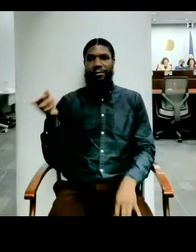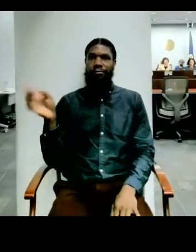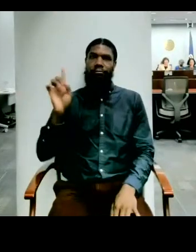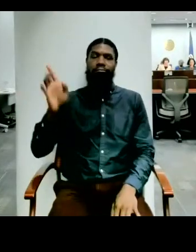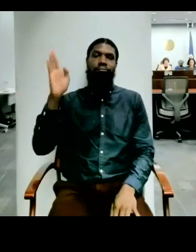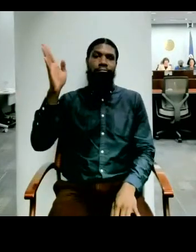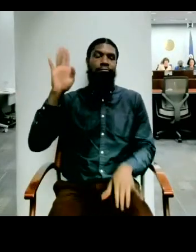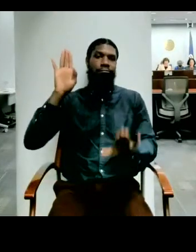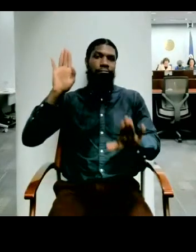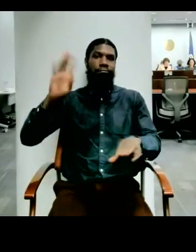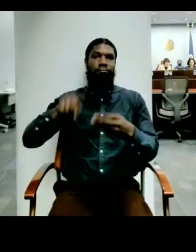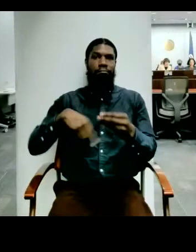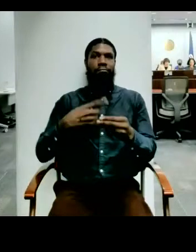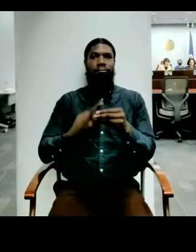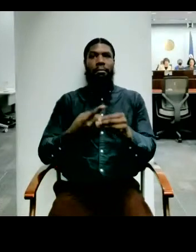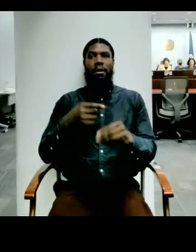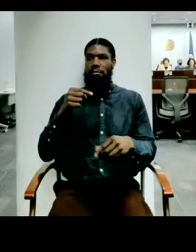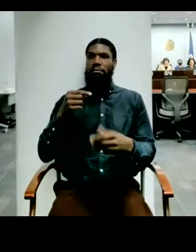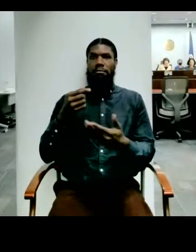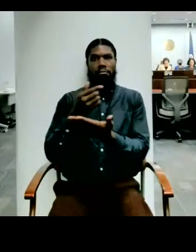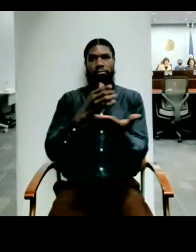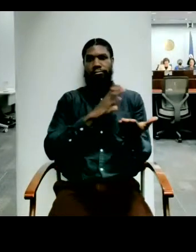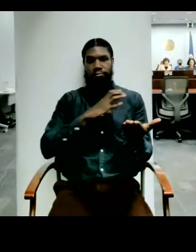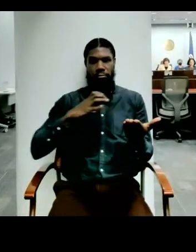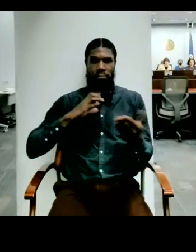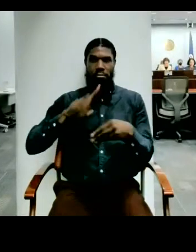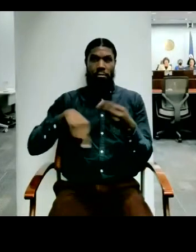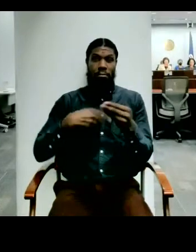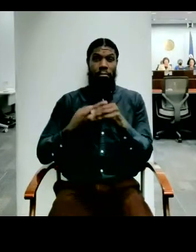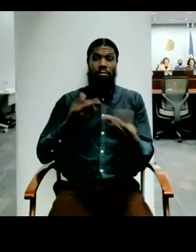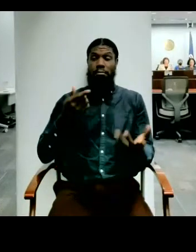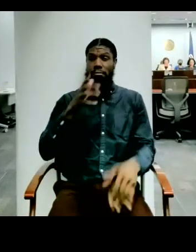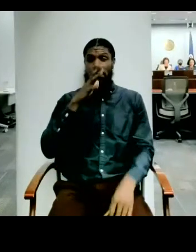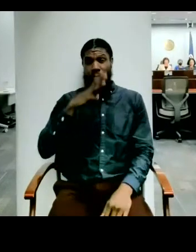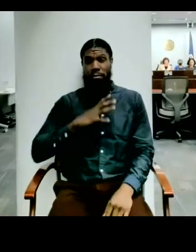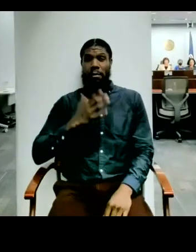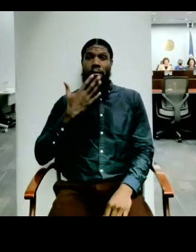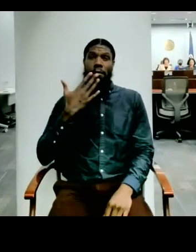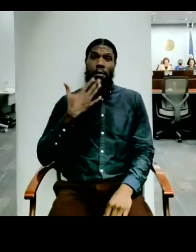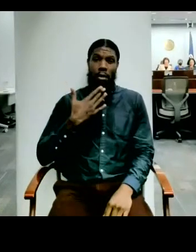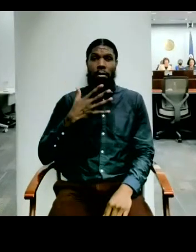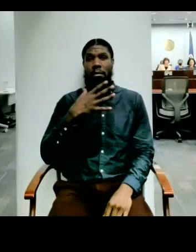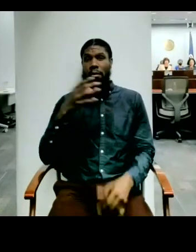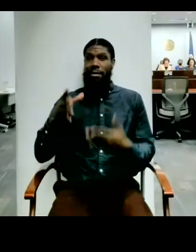about the dearth of women and people of color in leadership Commissions. This is obviously still a problem.